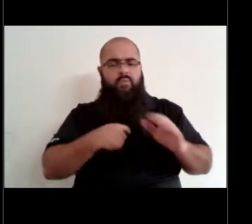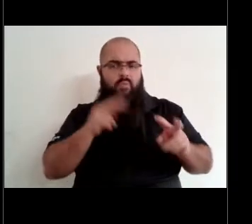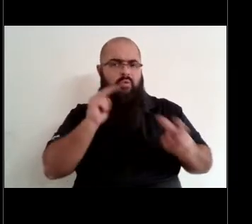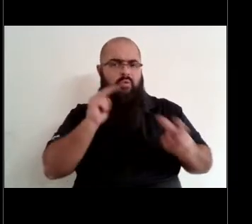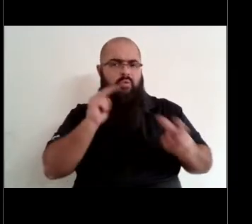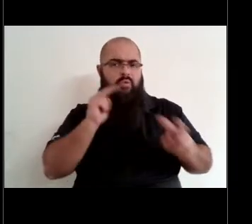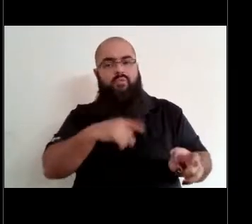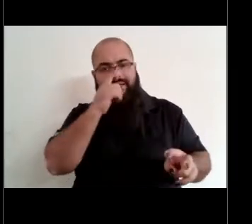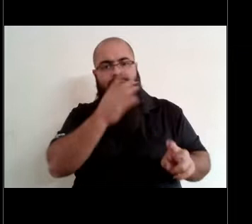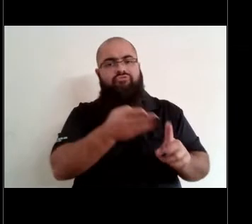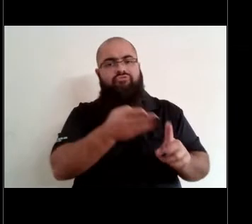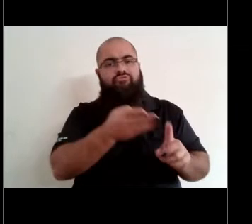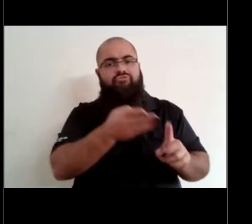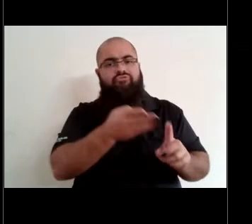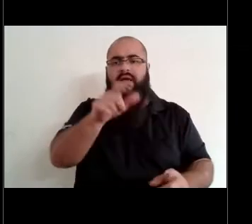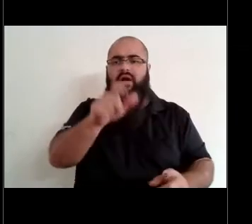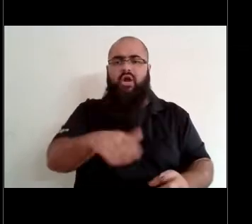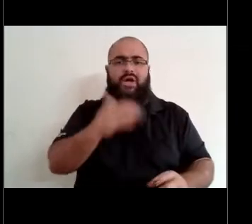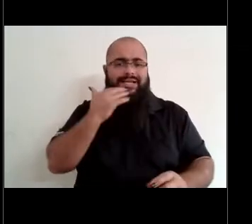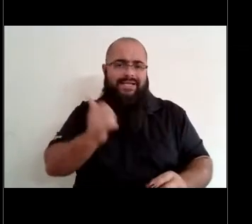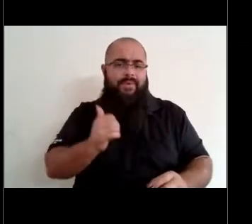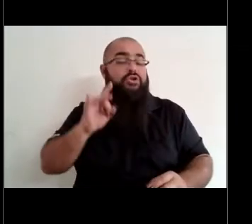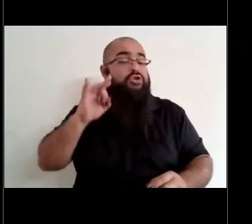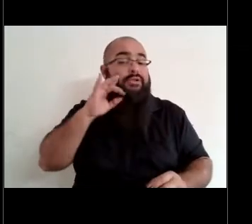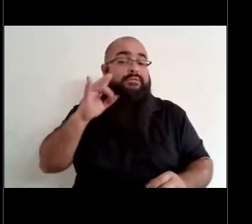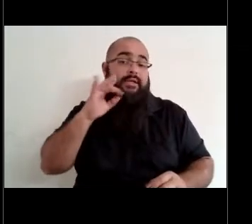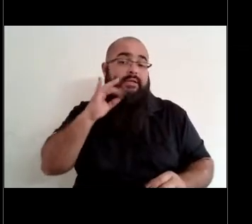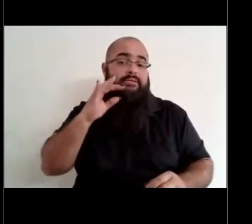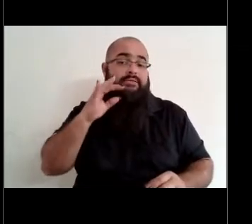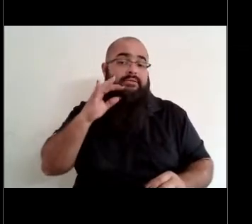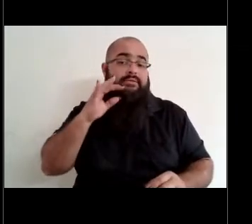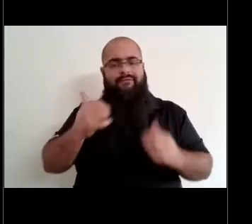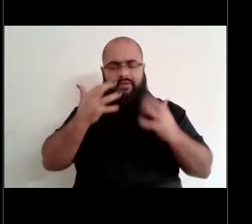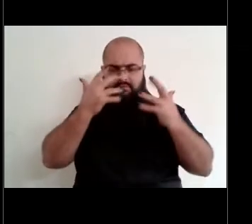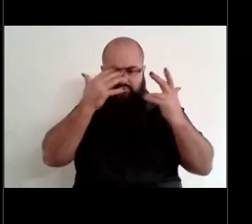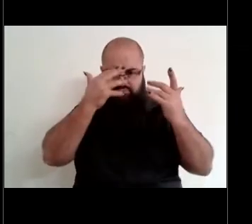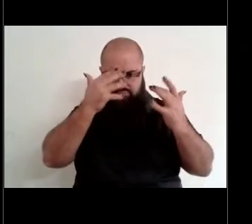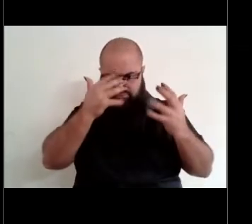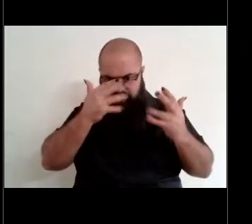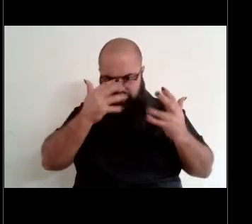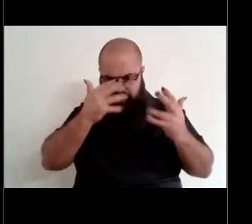without litigation. Sometimes those letters can result in the return of the child.